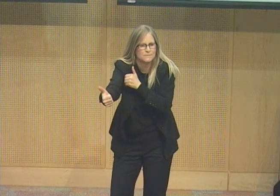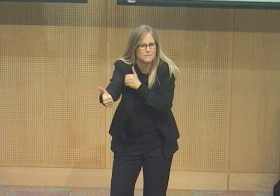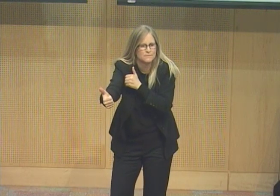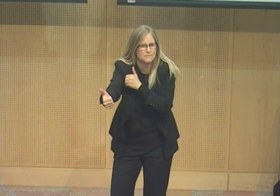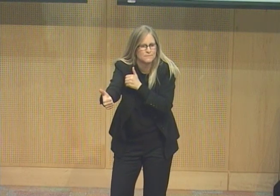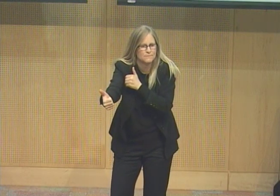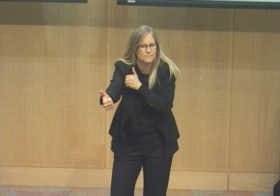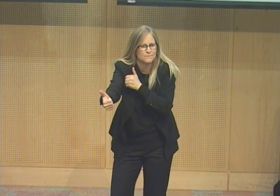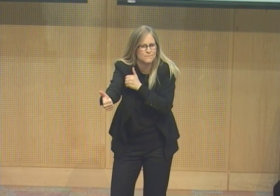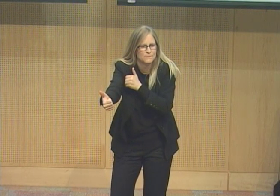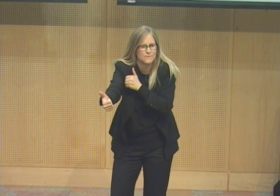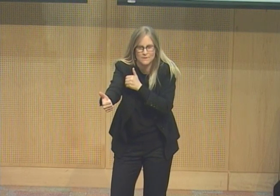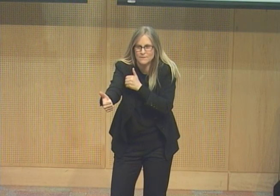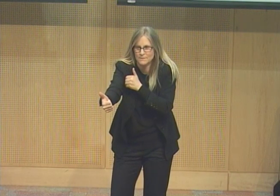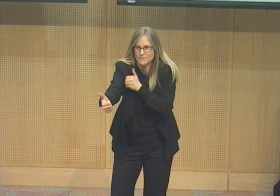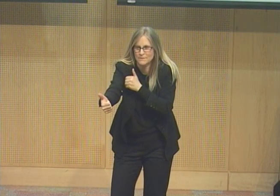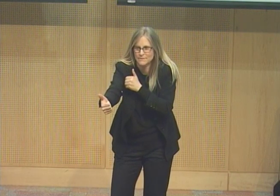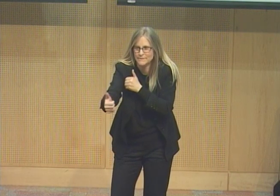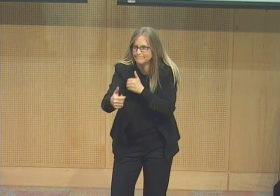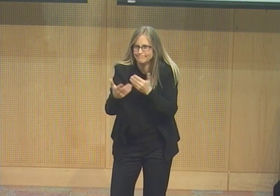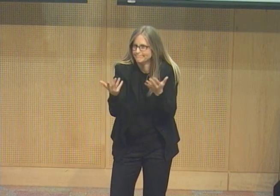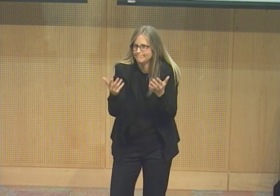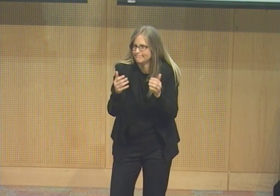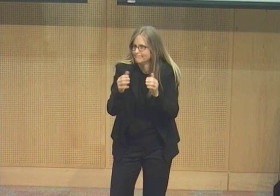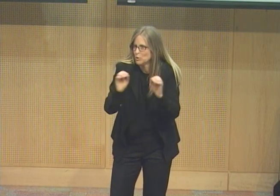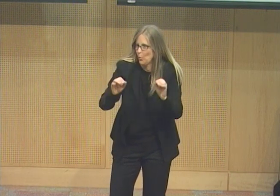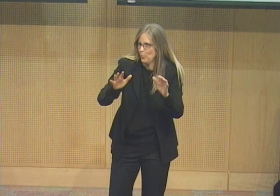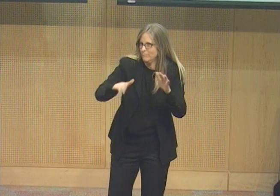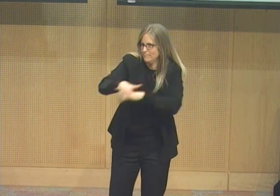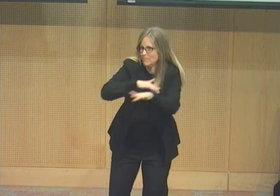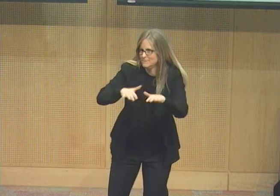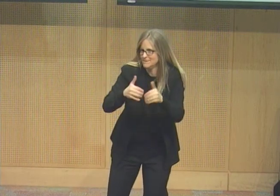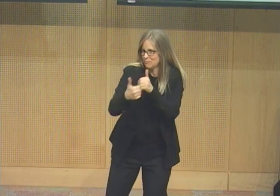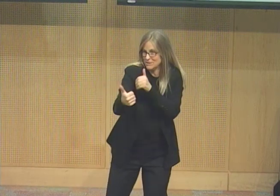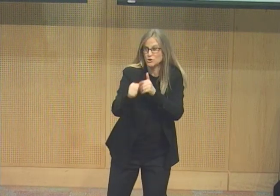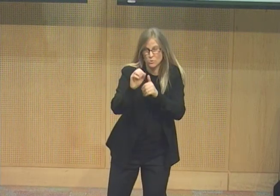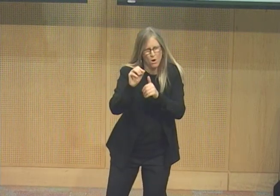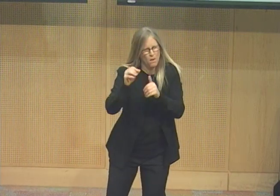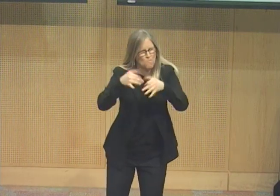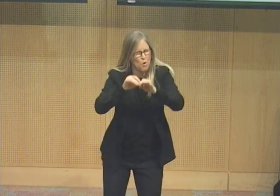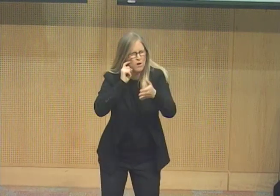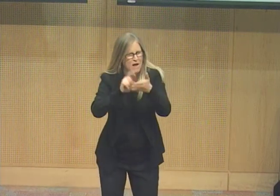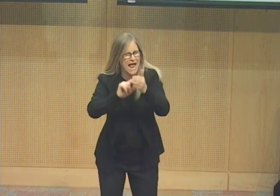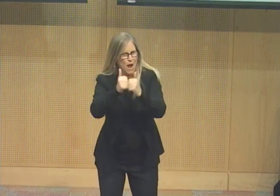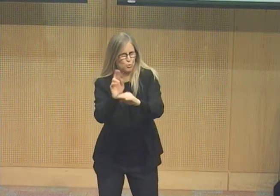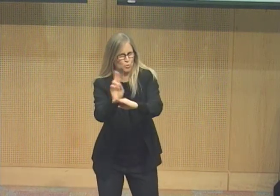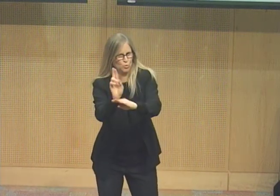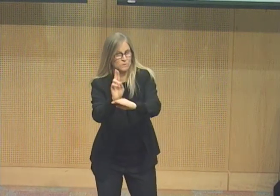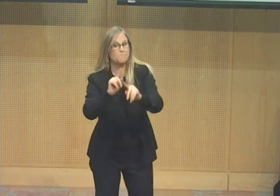The words altogether really give you a sense of separation, a lack of integration.